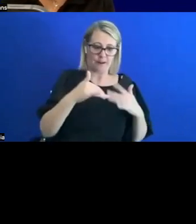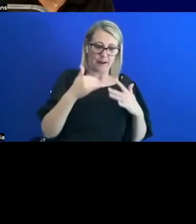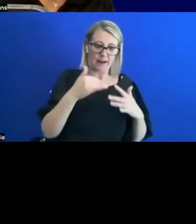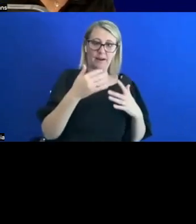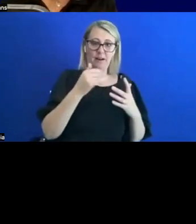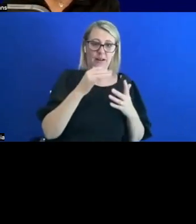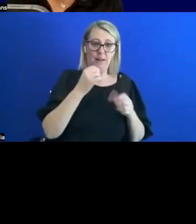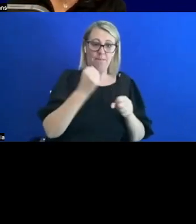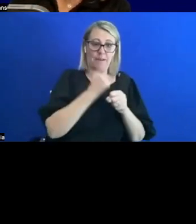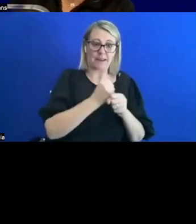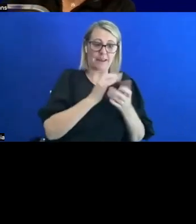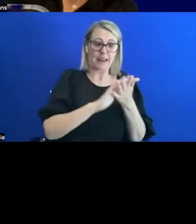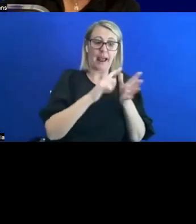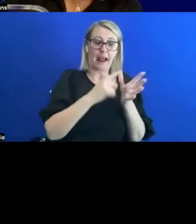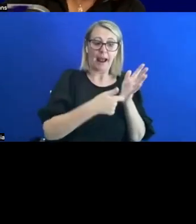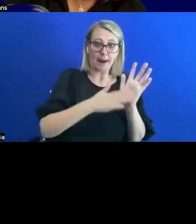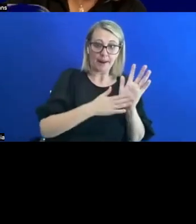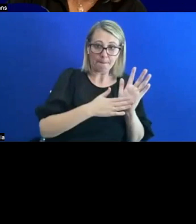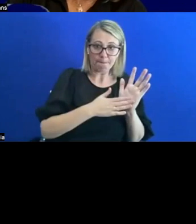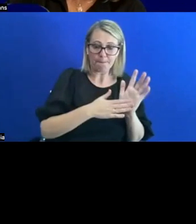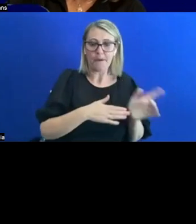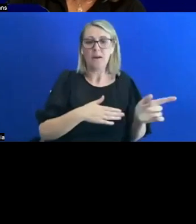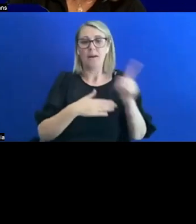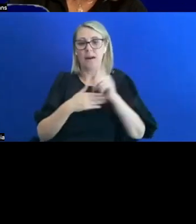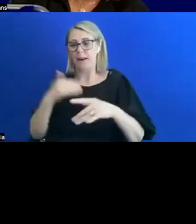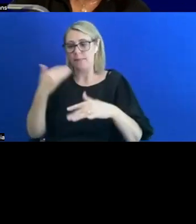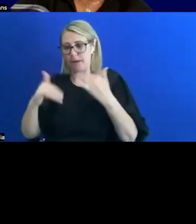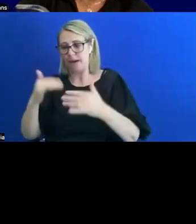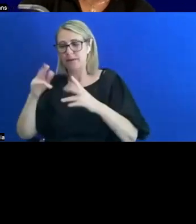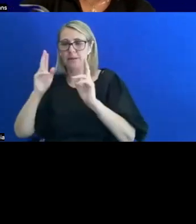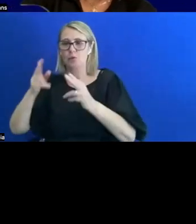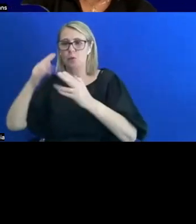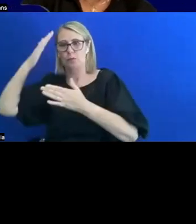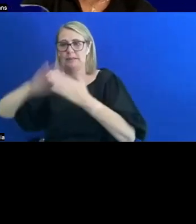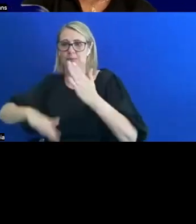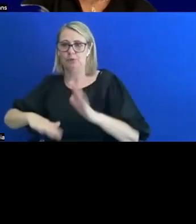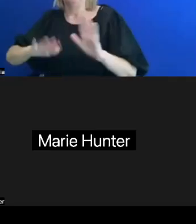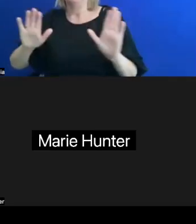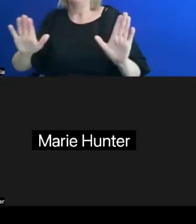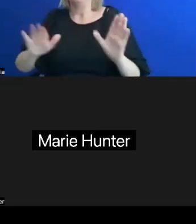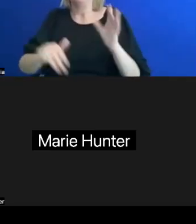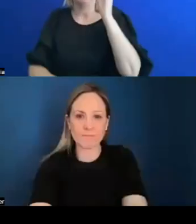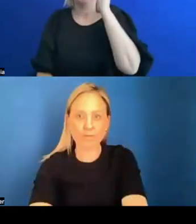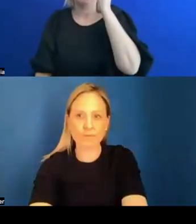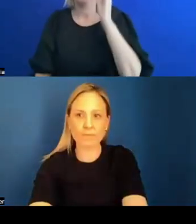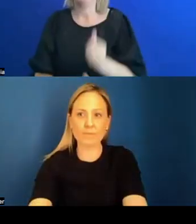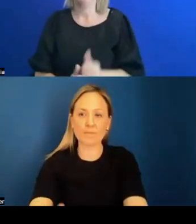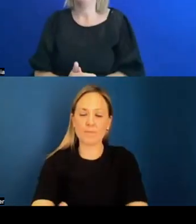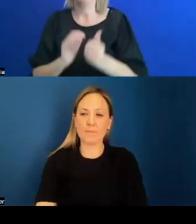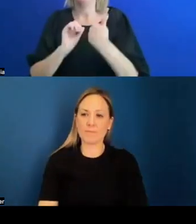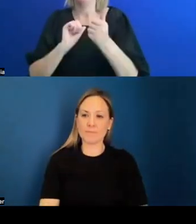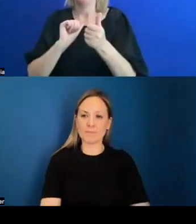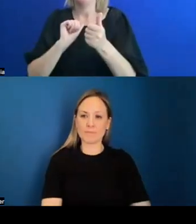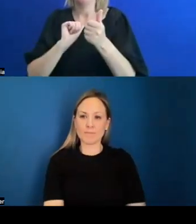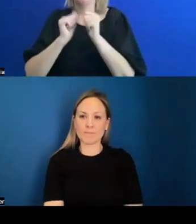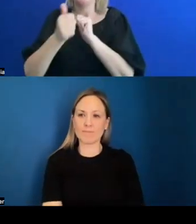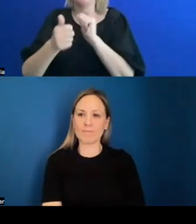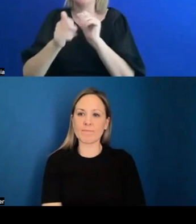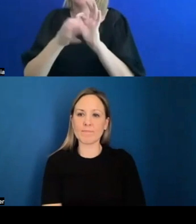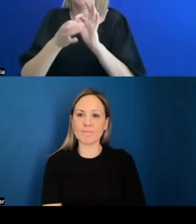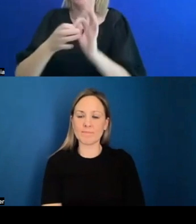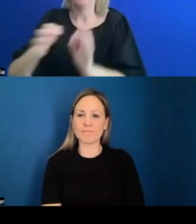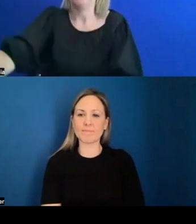and the pain that is experienced as normal. We will have a quick look at some of the